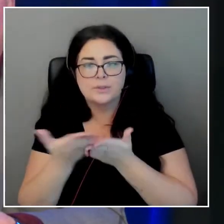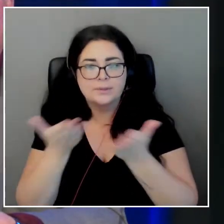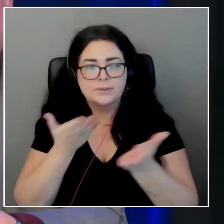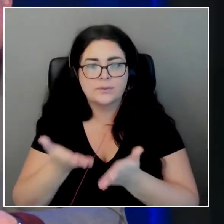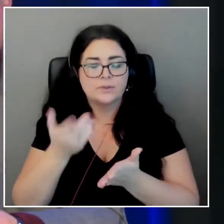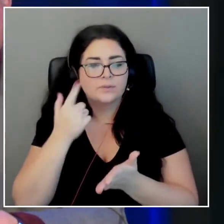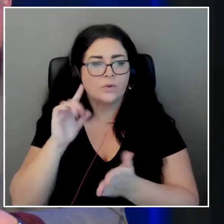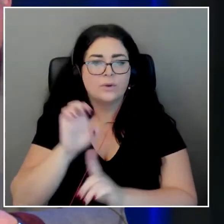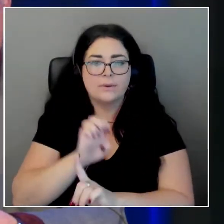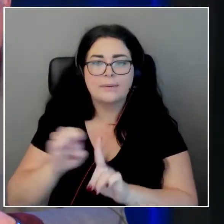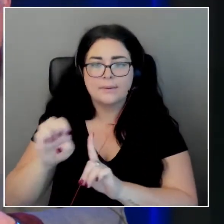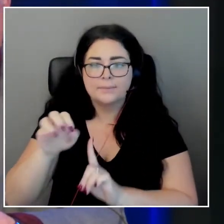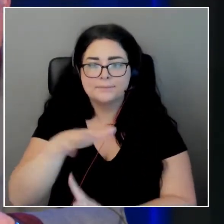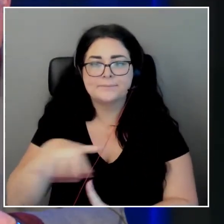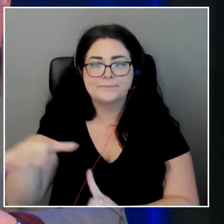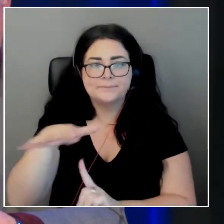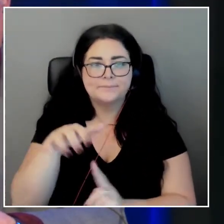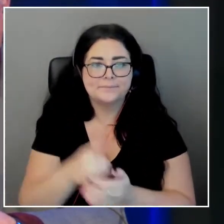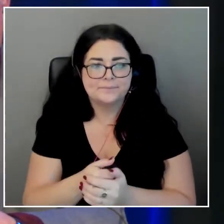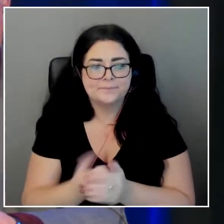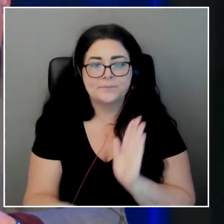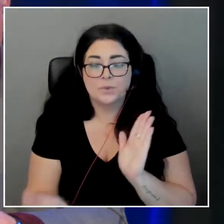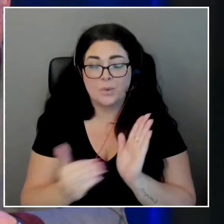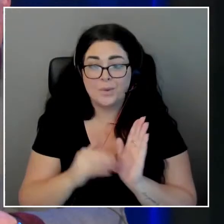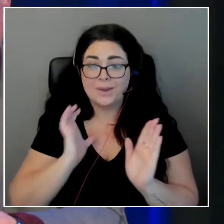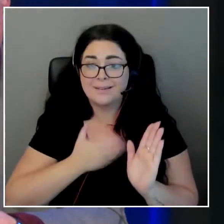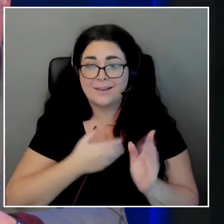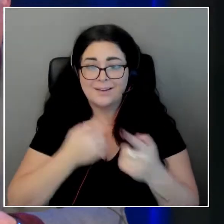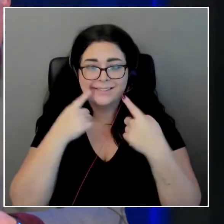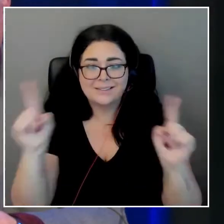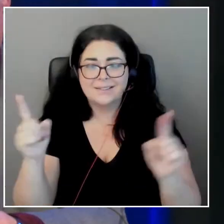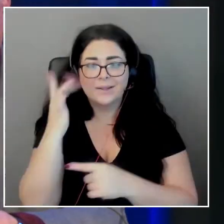Central to our success in maintaining and upgrading our infrastructure.